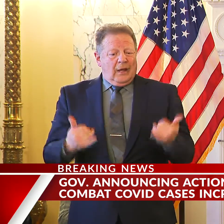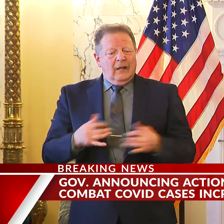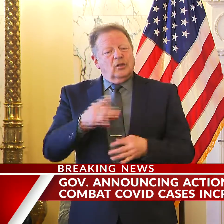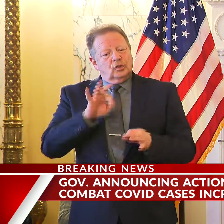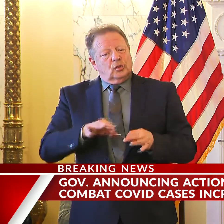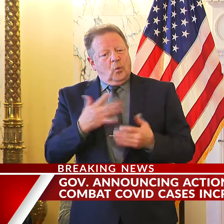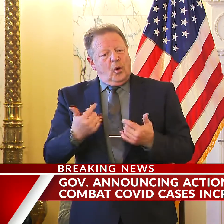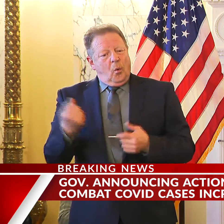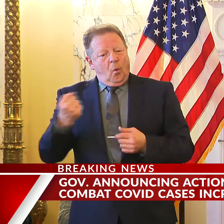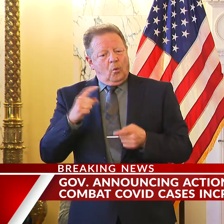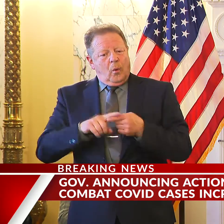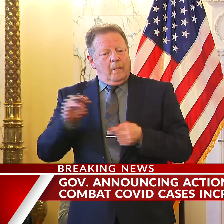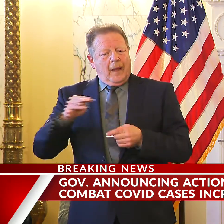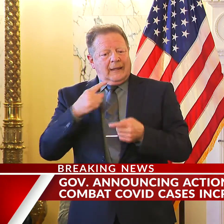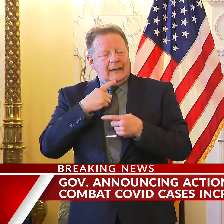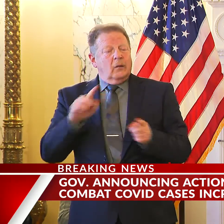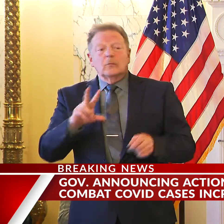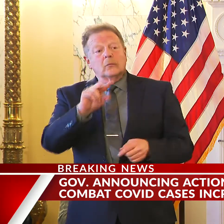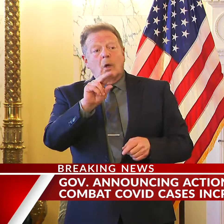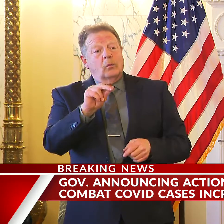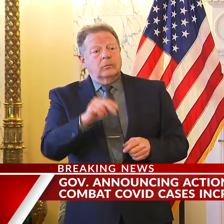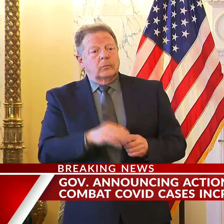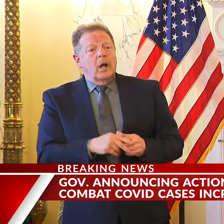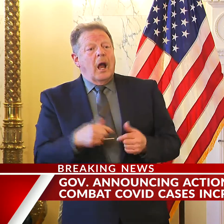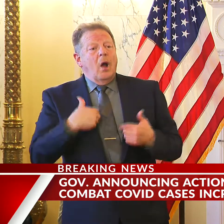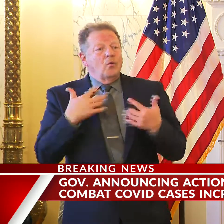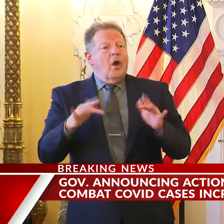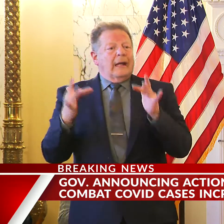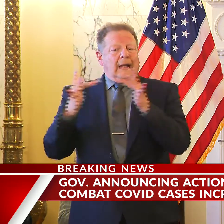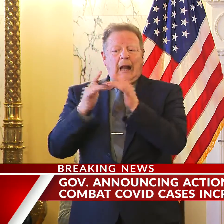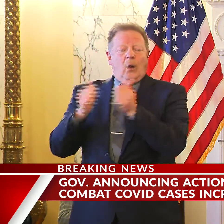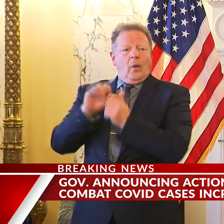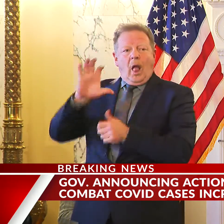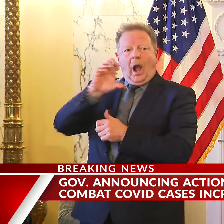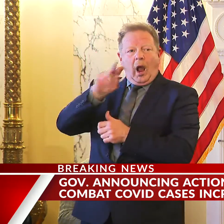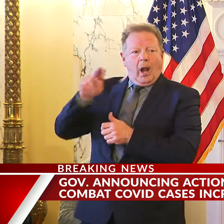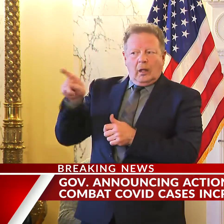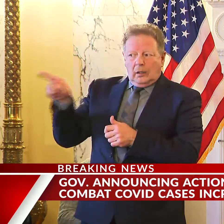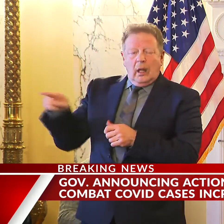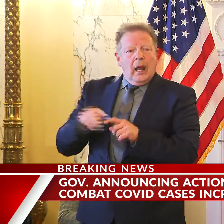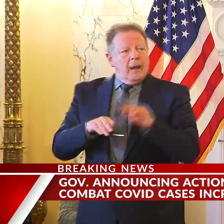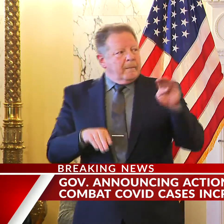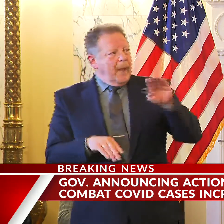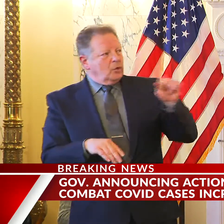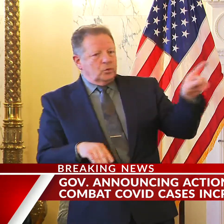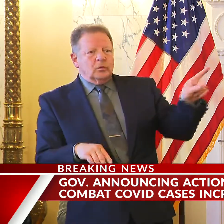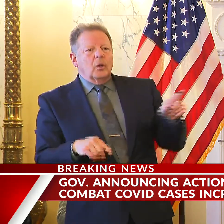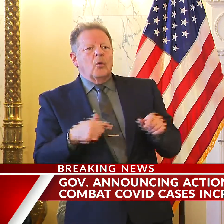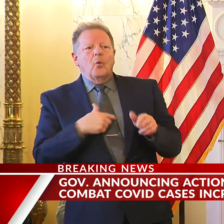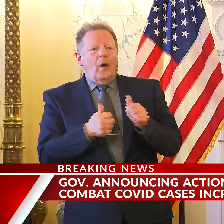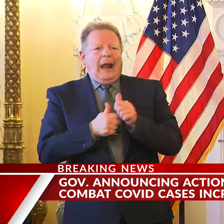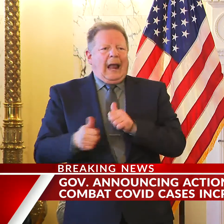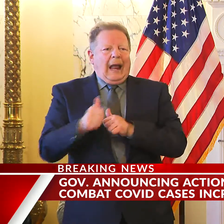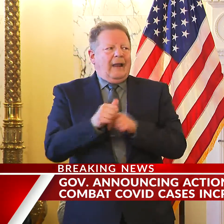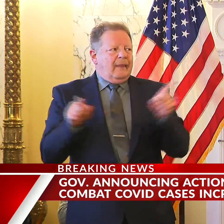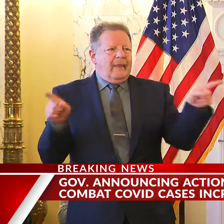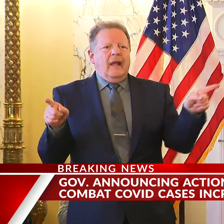THING ON DO YOU KIND OF REGRET THAT ANNOUNCING IT TODAY AS OPPOSED KNOW, I THINK YOU KNOW, AGAIN,